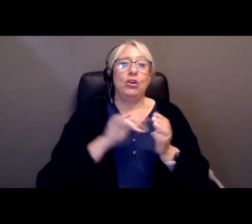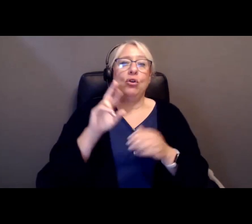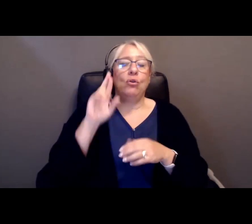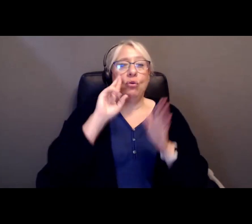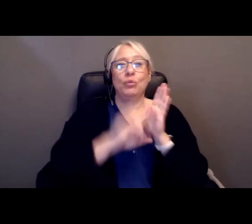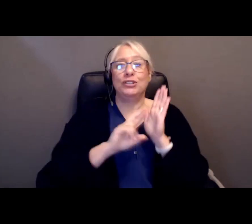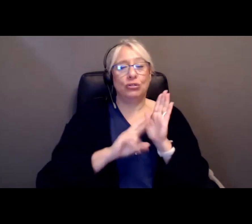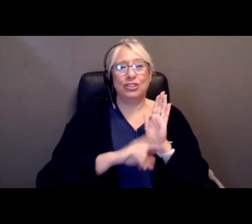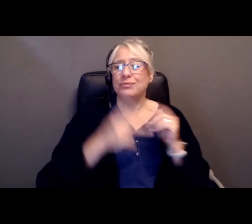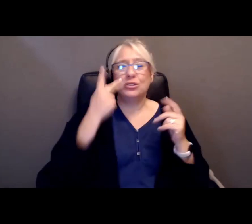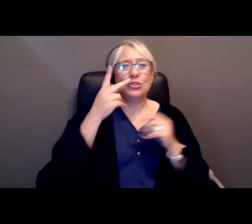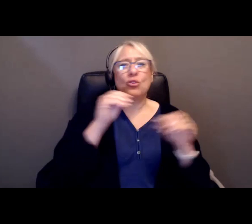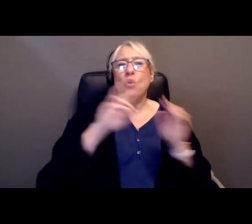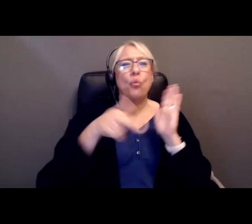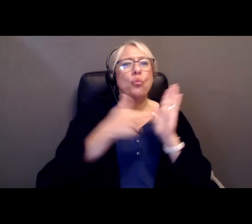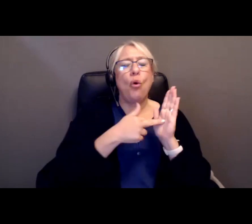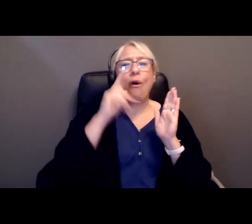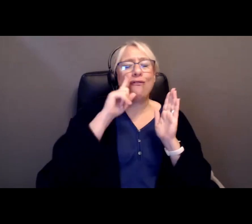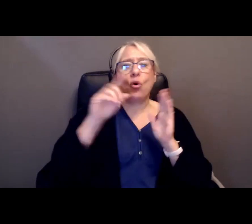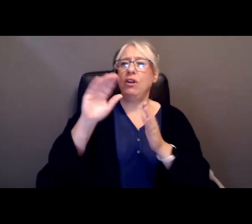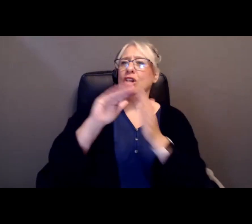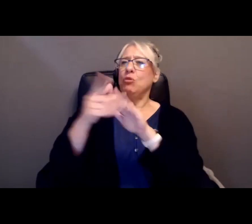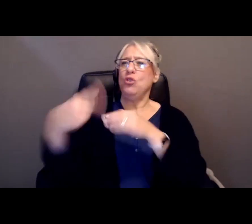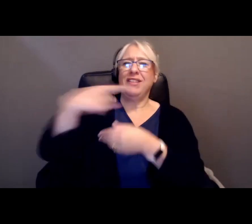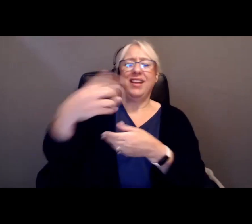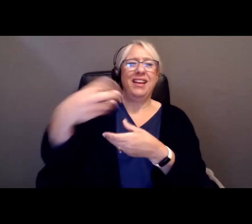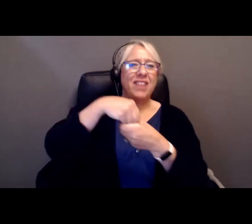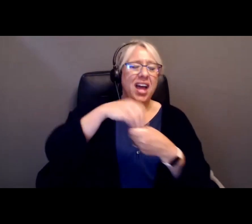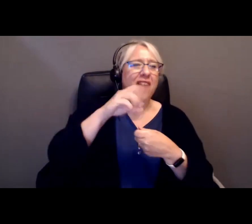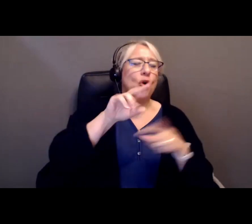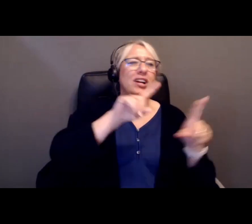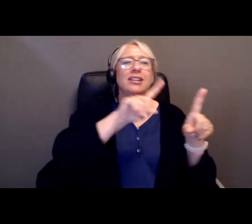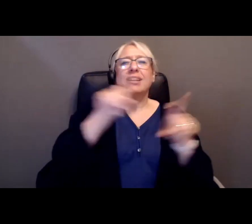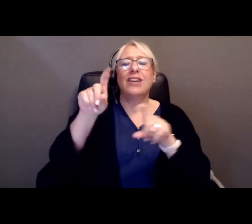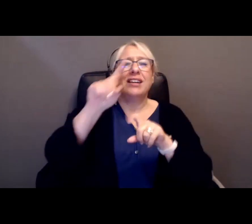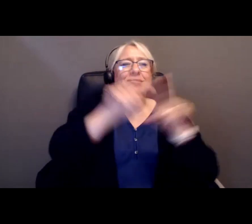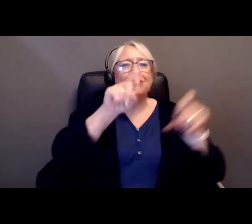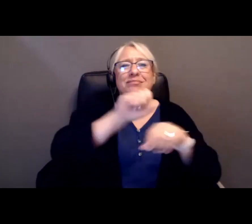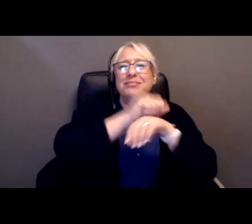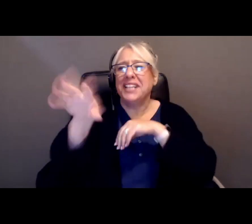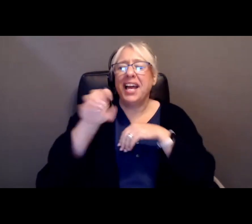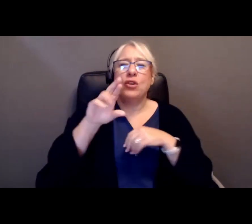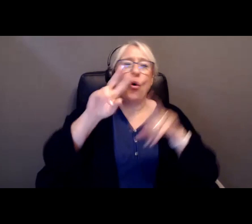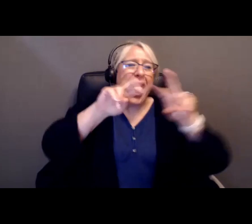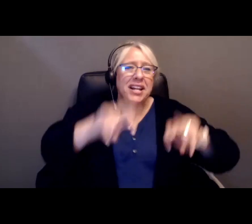for the involvement in the community in setting research questions or analyzing research.